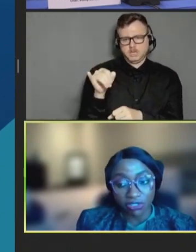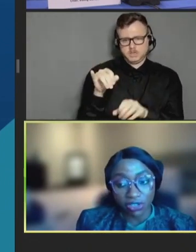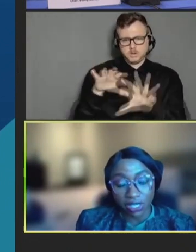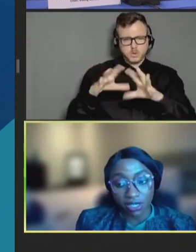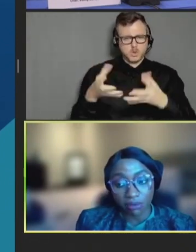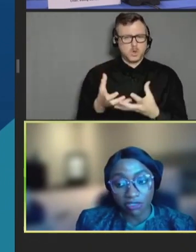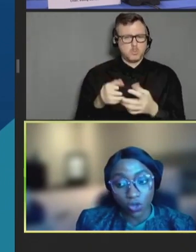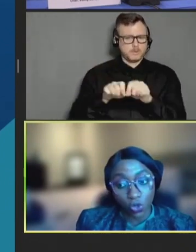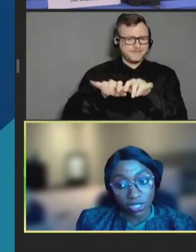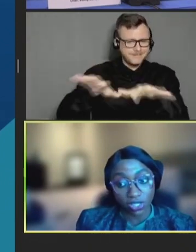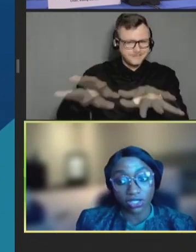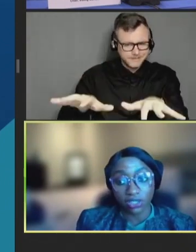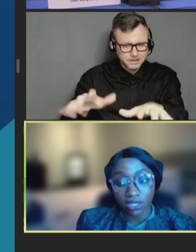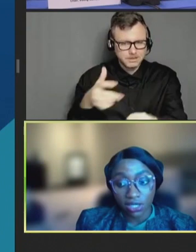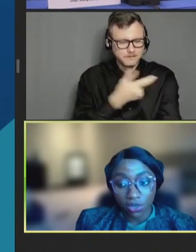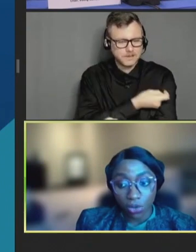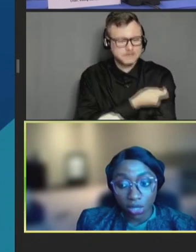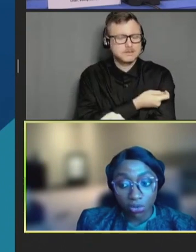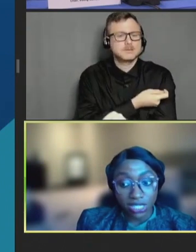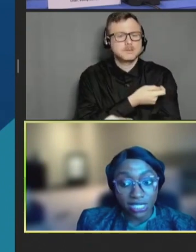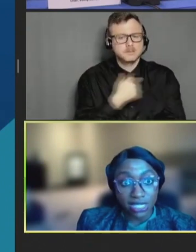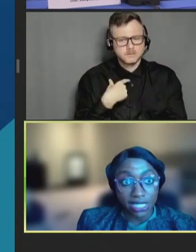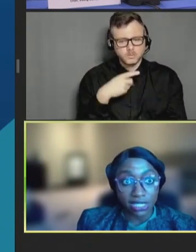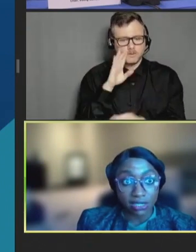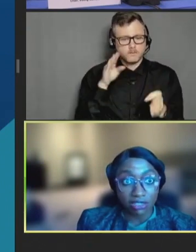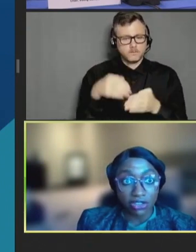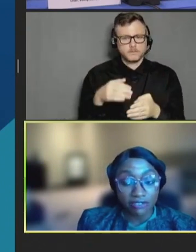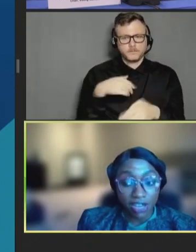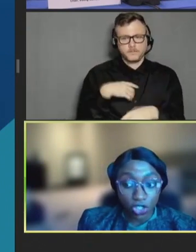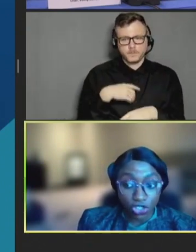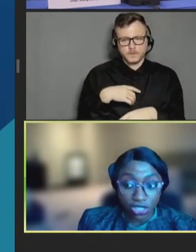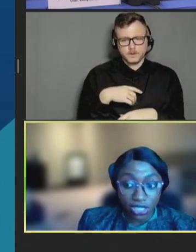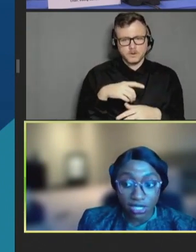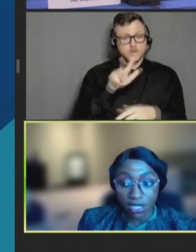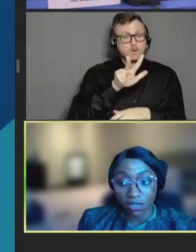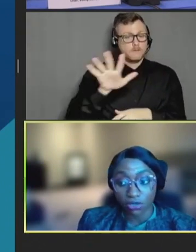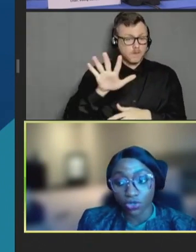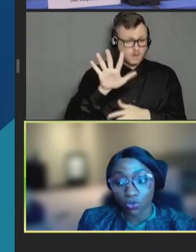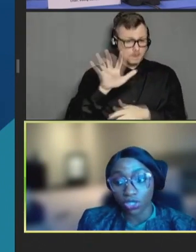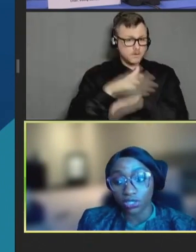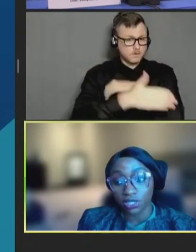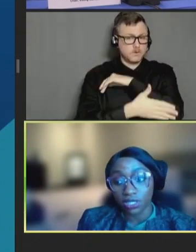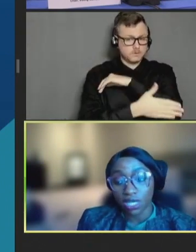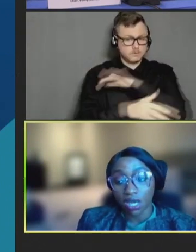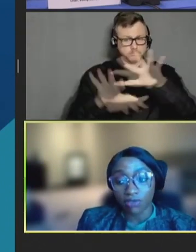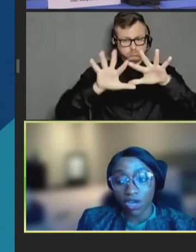delivery focuses on. We are present in 35 countries across the world. However,